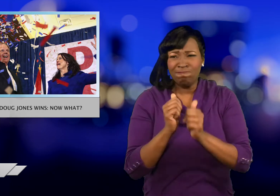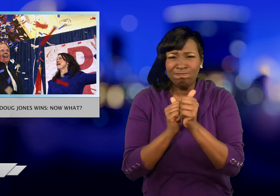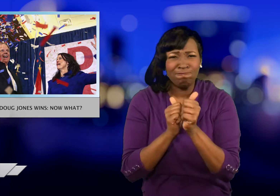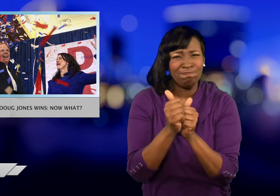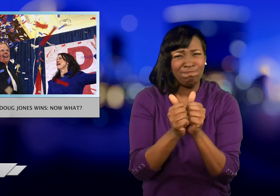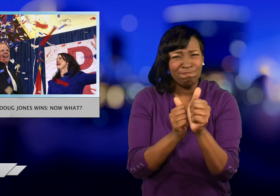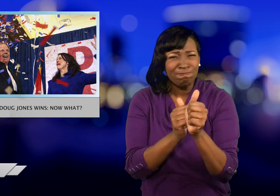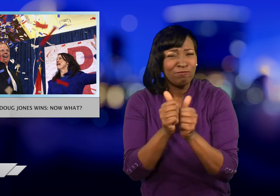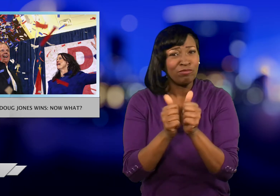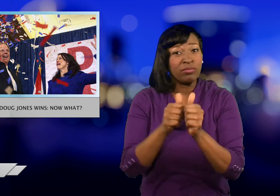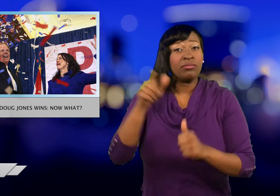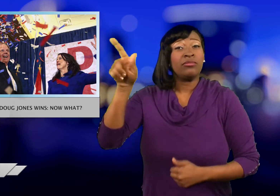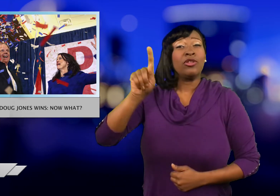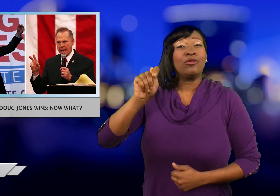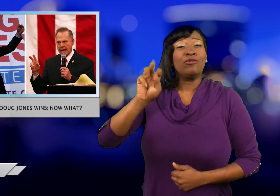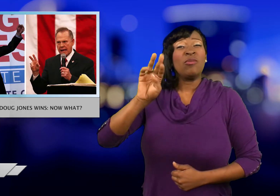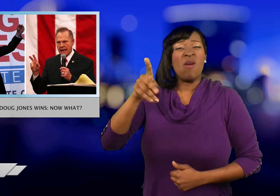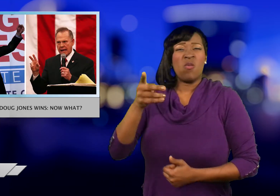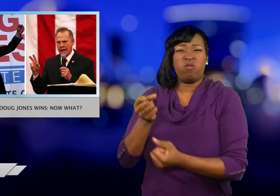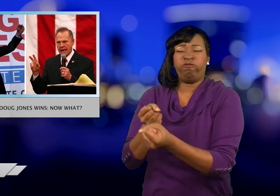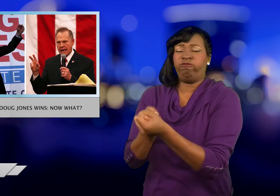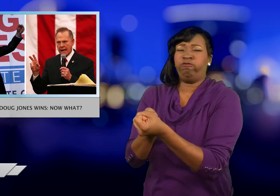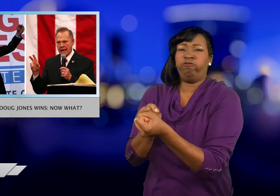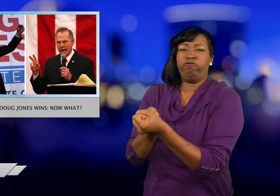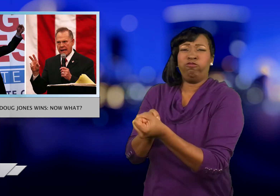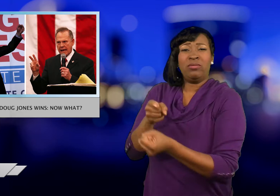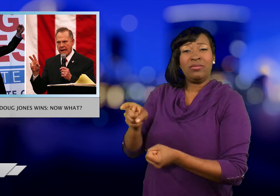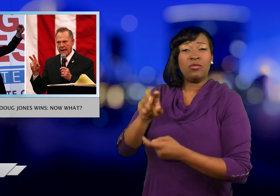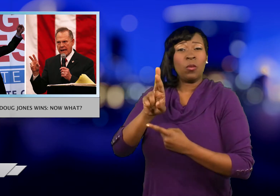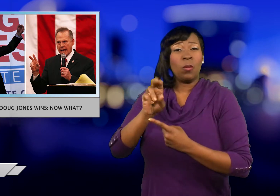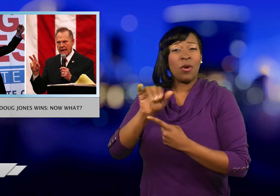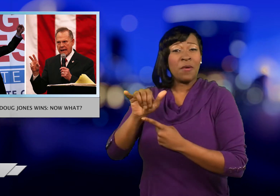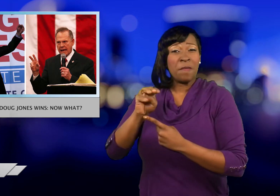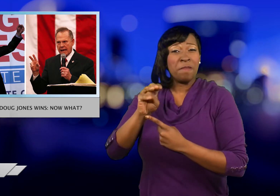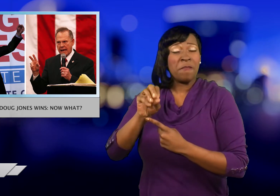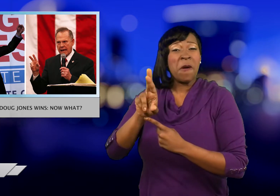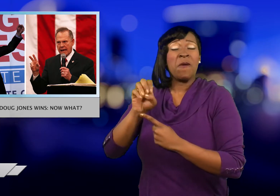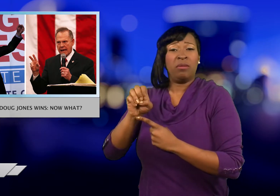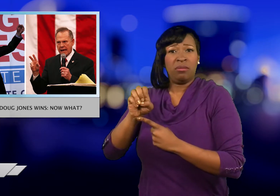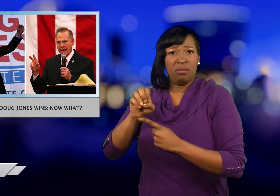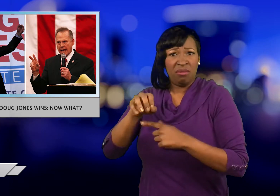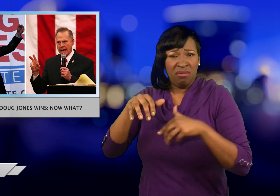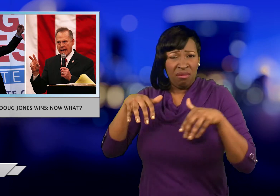in the race for the Alabama Senate seat. Moore had the full endorsement of President Trump.